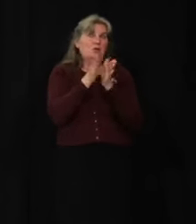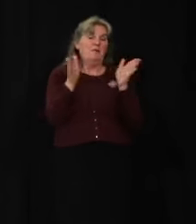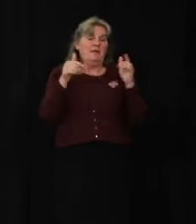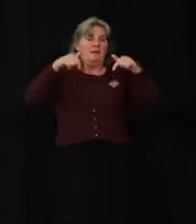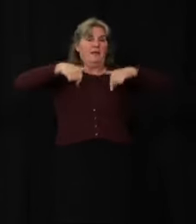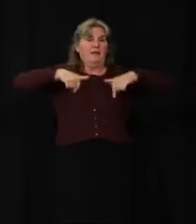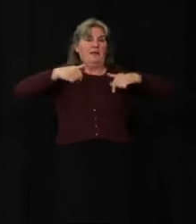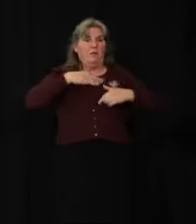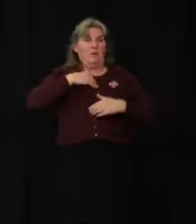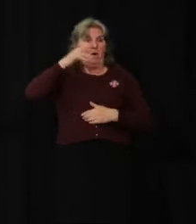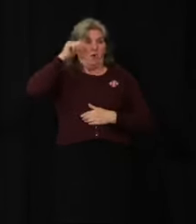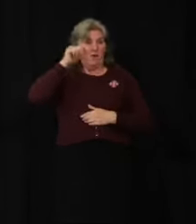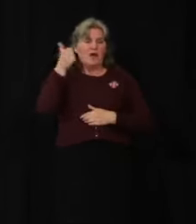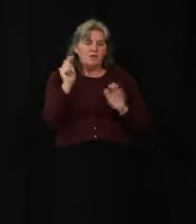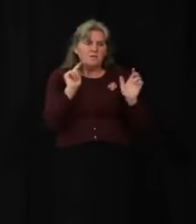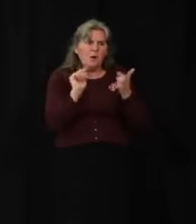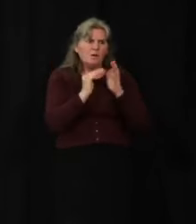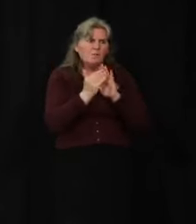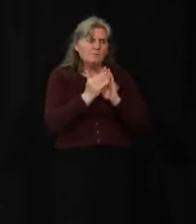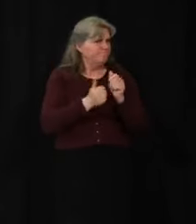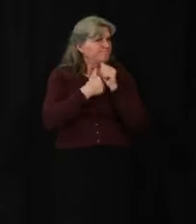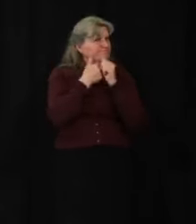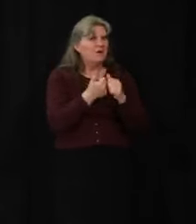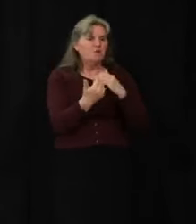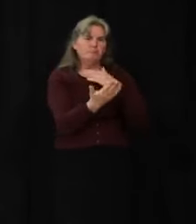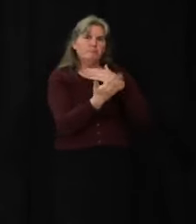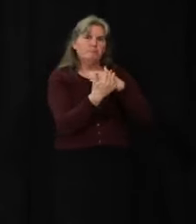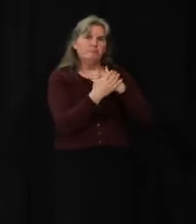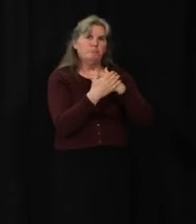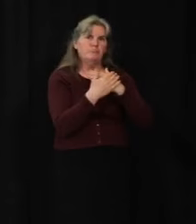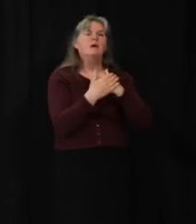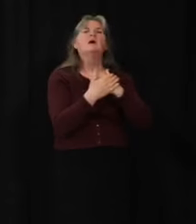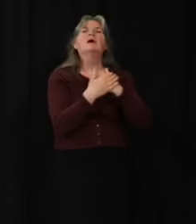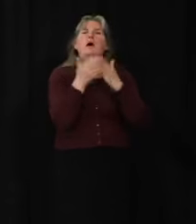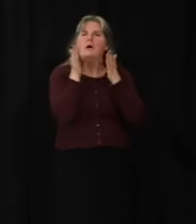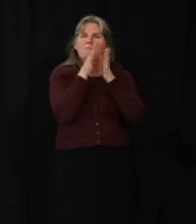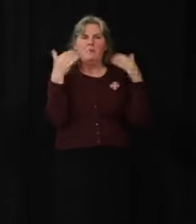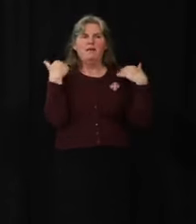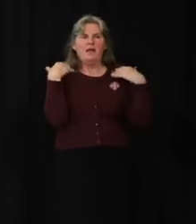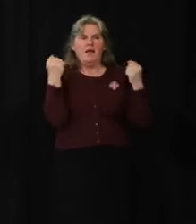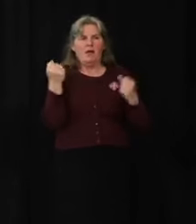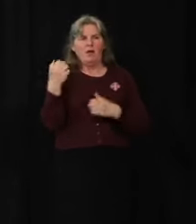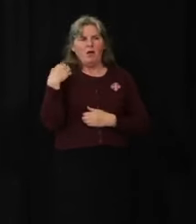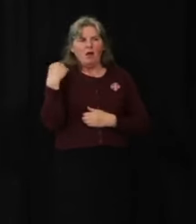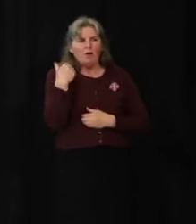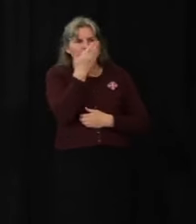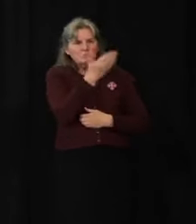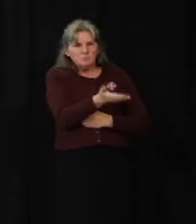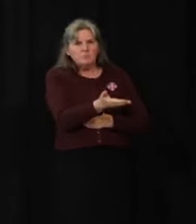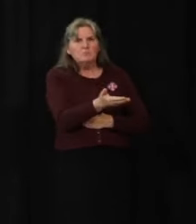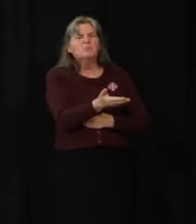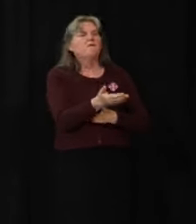that would mean we would want to stay put for longer before we get even close to having more